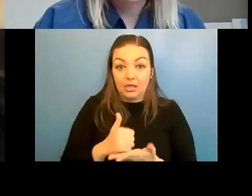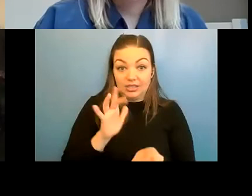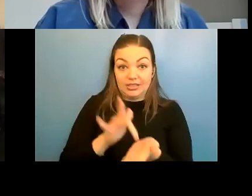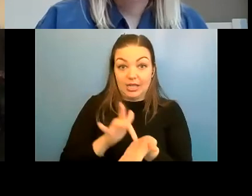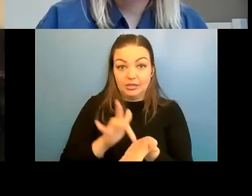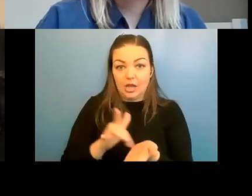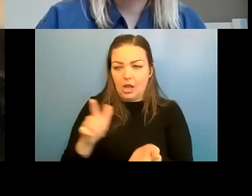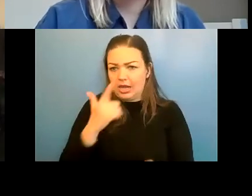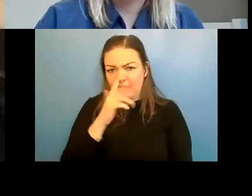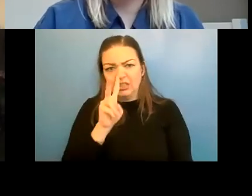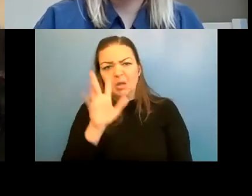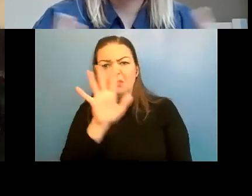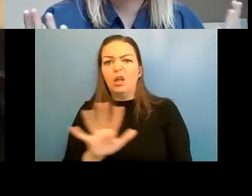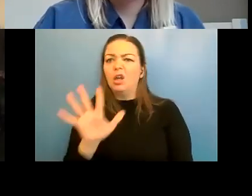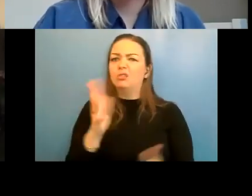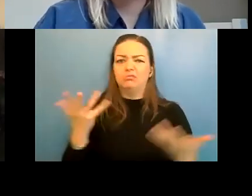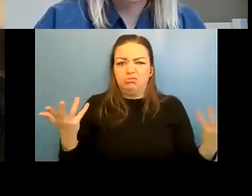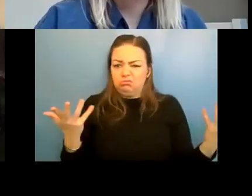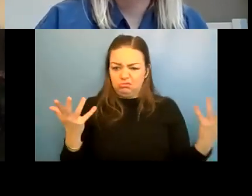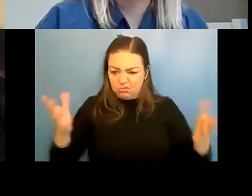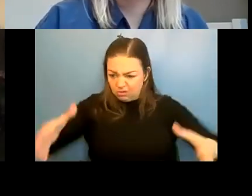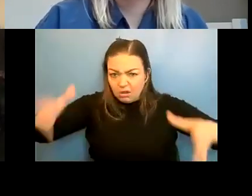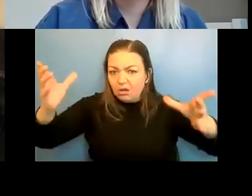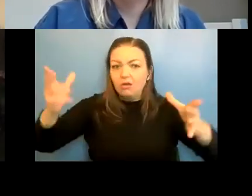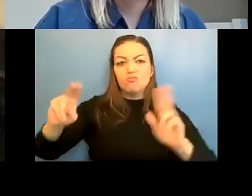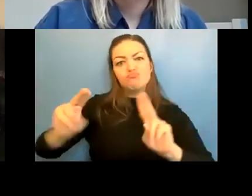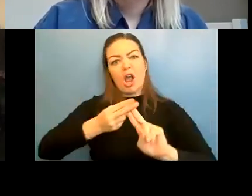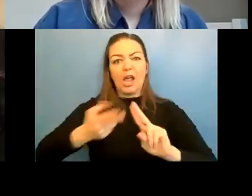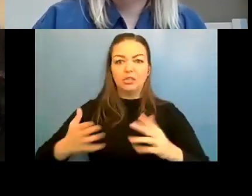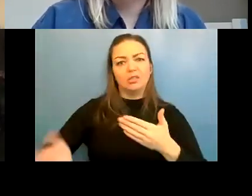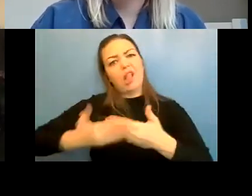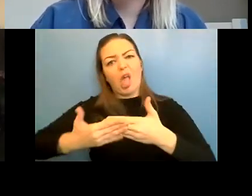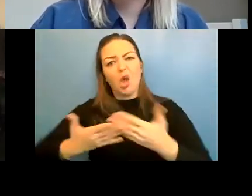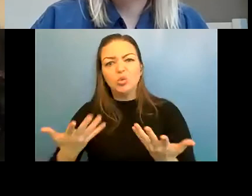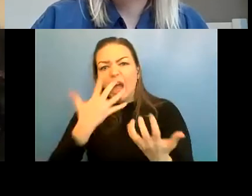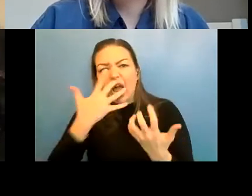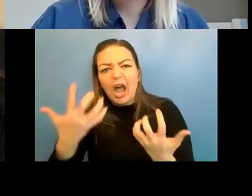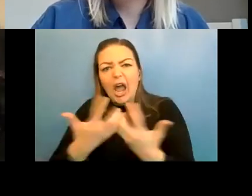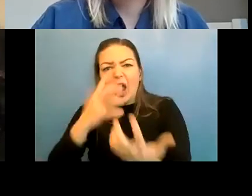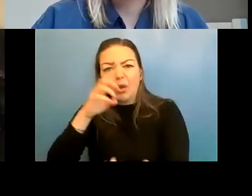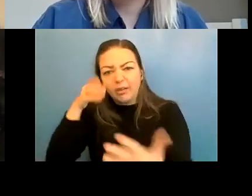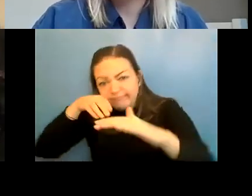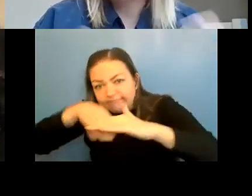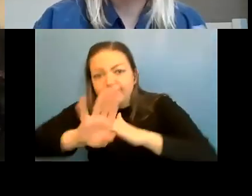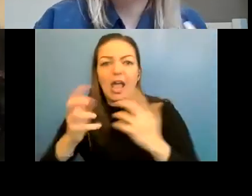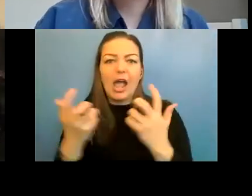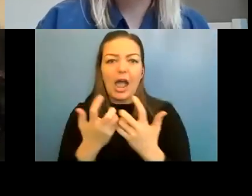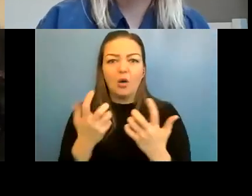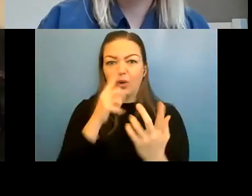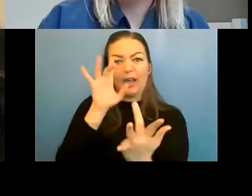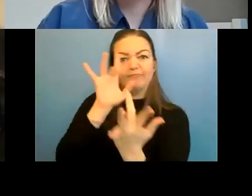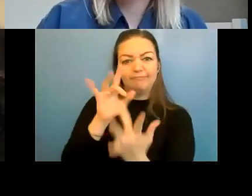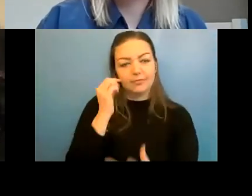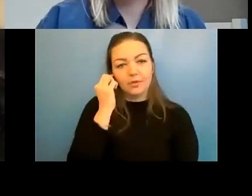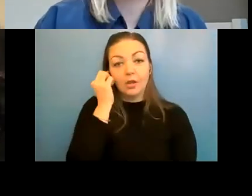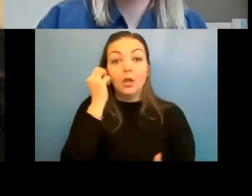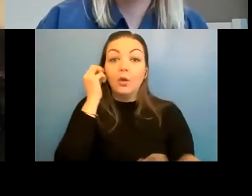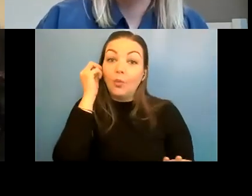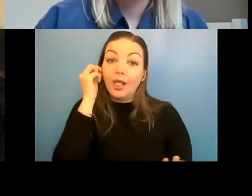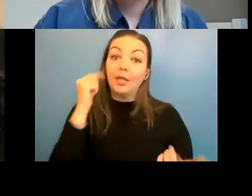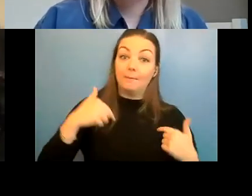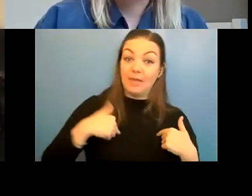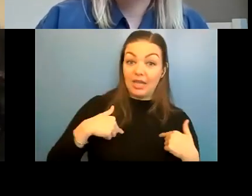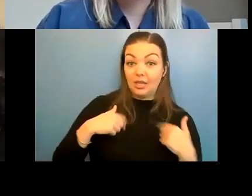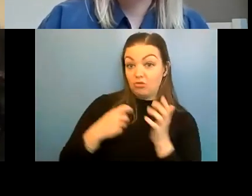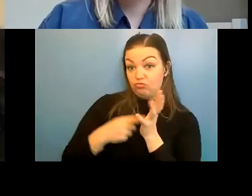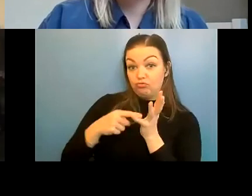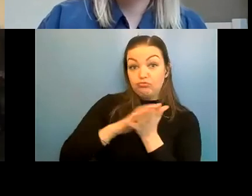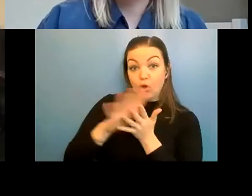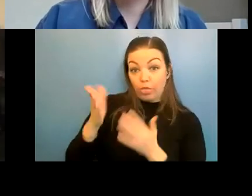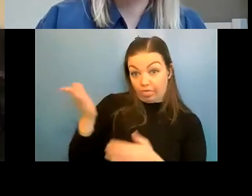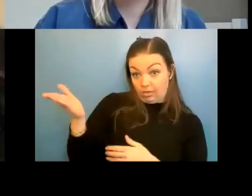more work on this, we recognise that Southbank Centre can seem very faceless, and just sort of brand and closed doors.